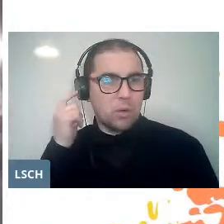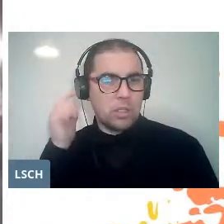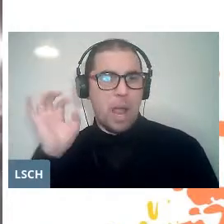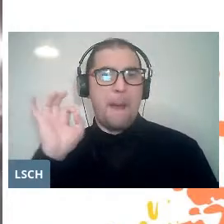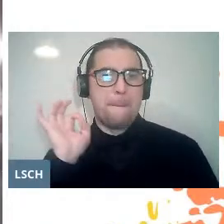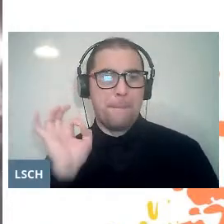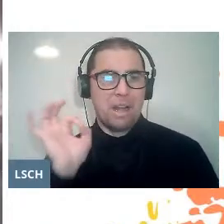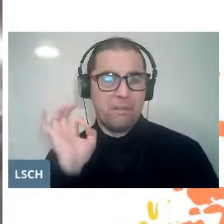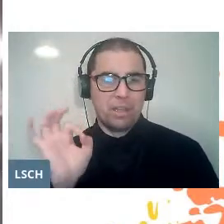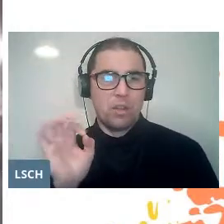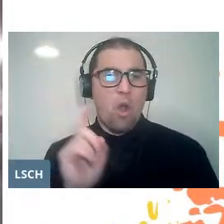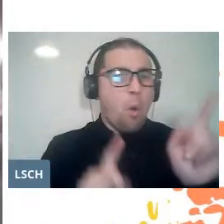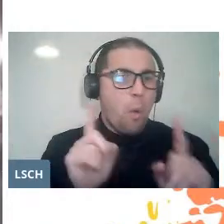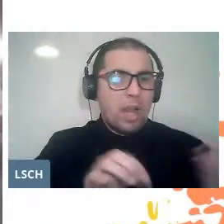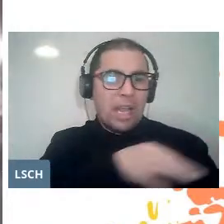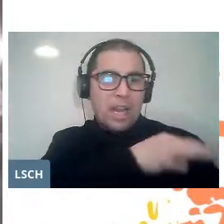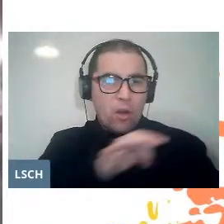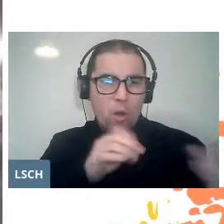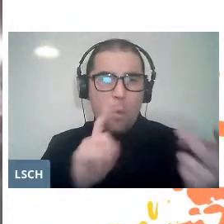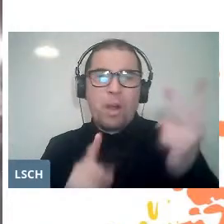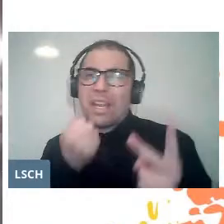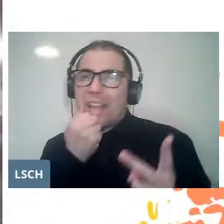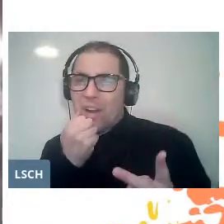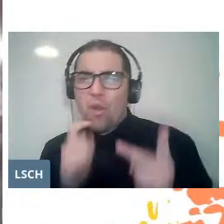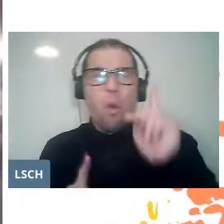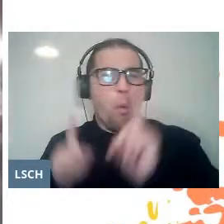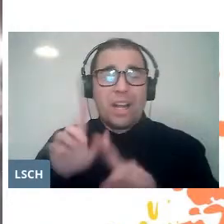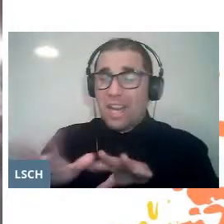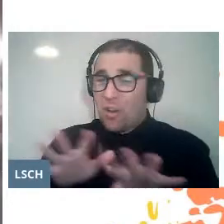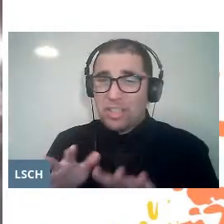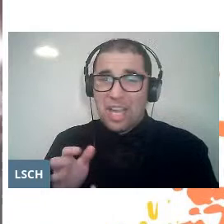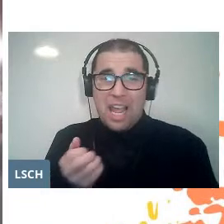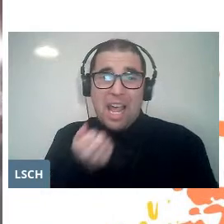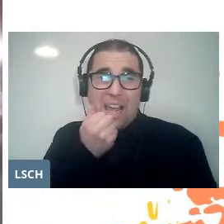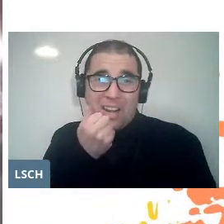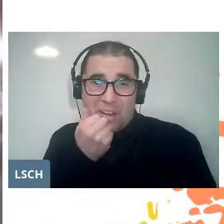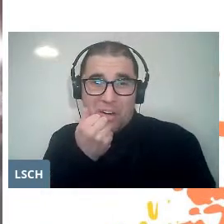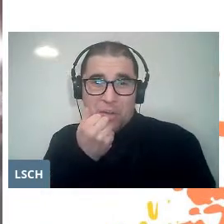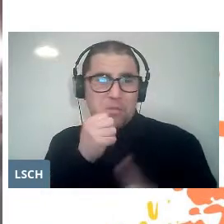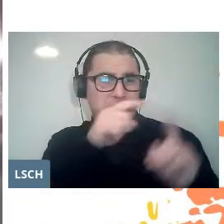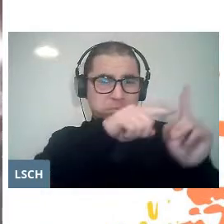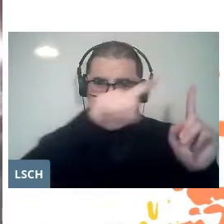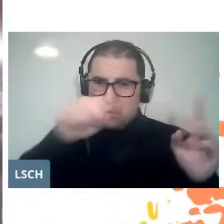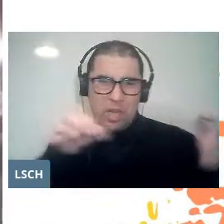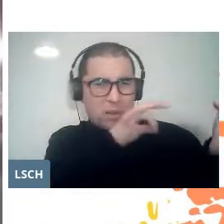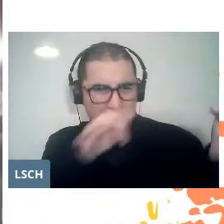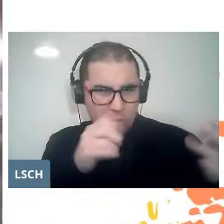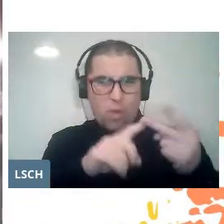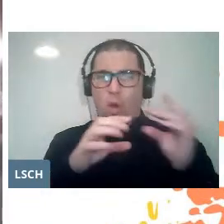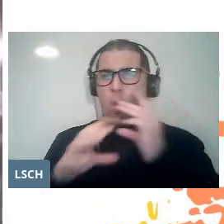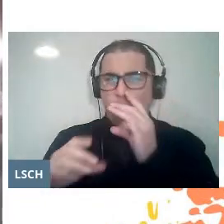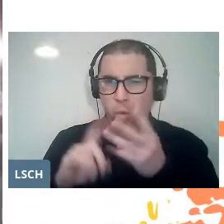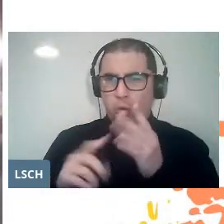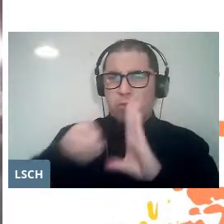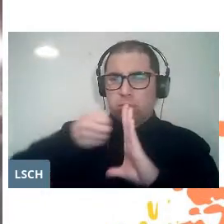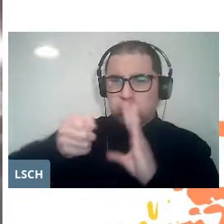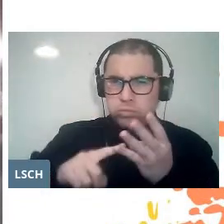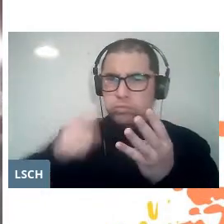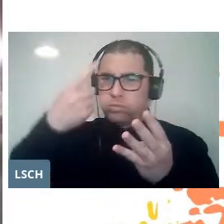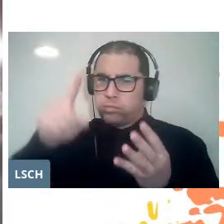Any mistake. Any error that is heard, any error that occurs in the interpretation,